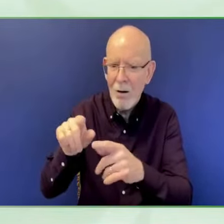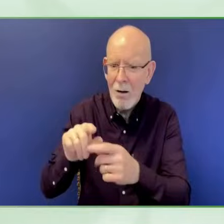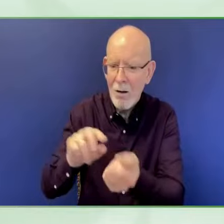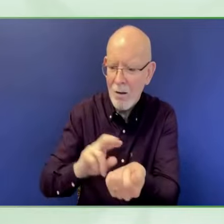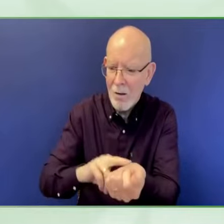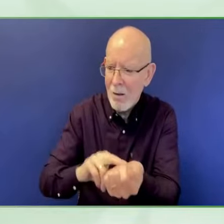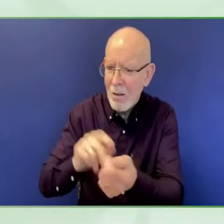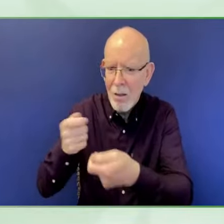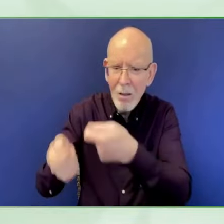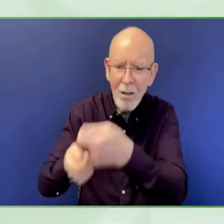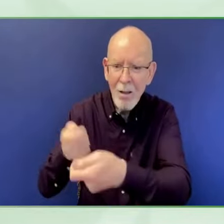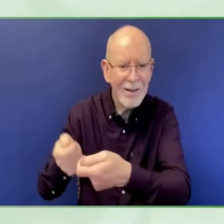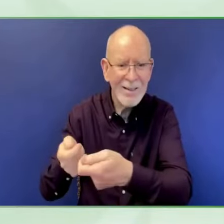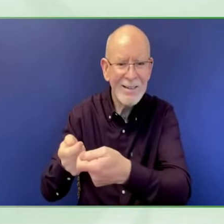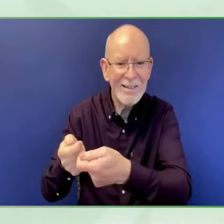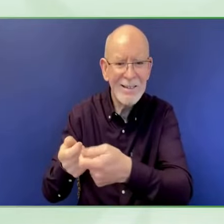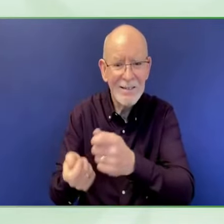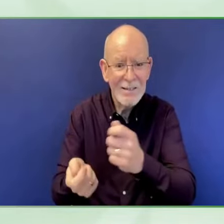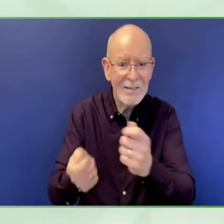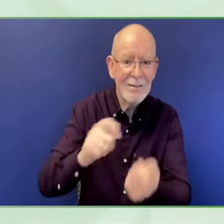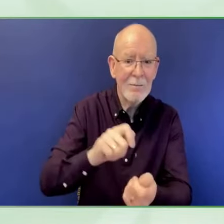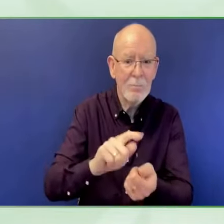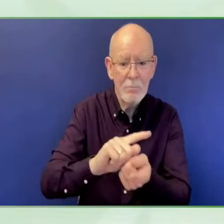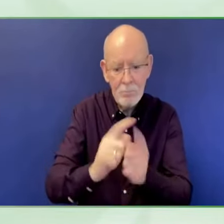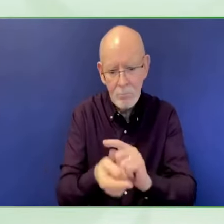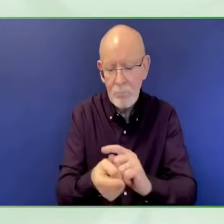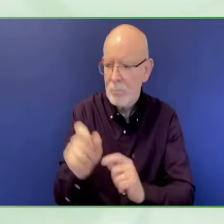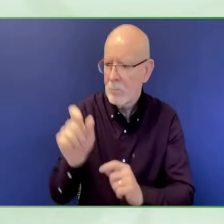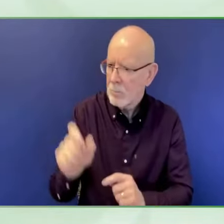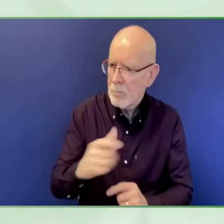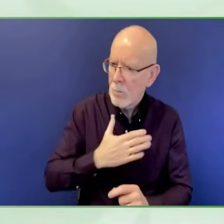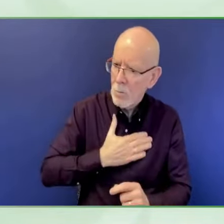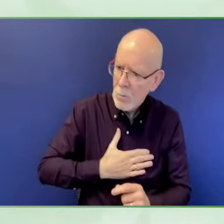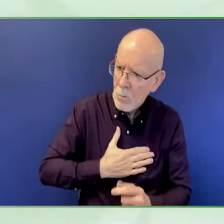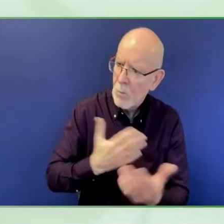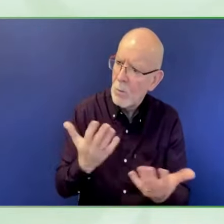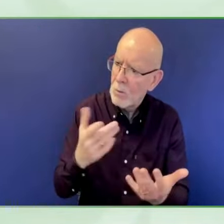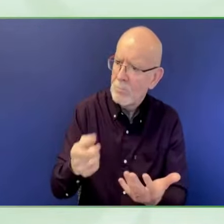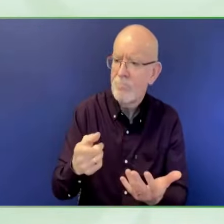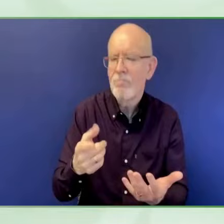We want to live a decent and valuable life in the community.